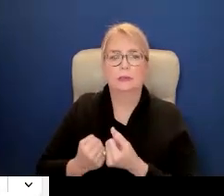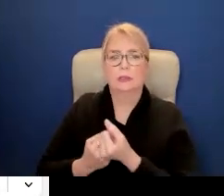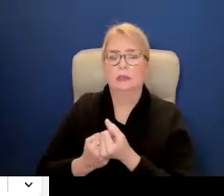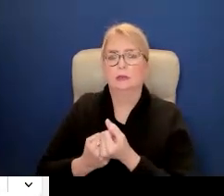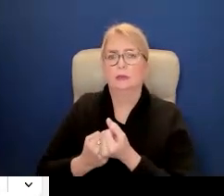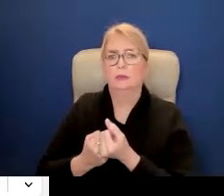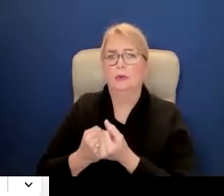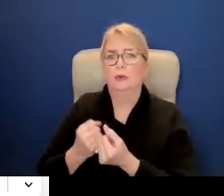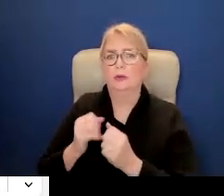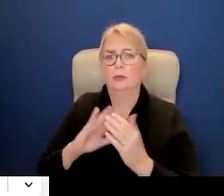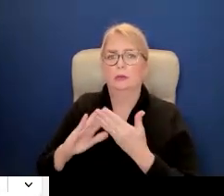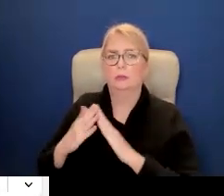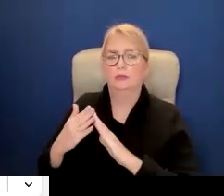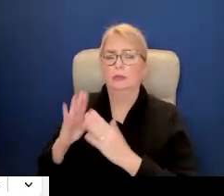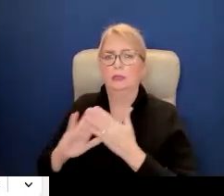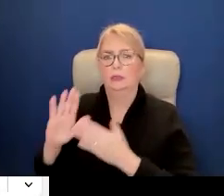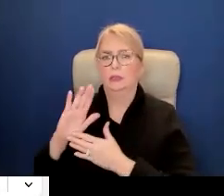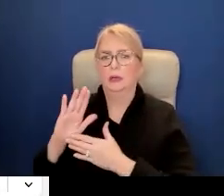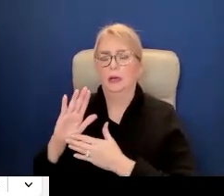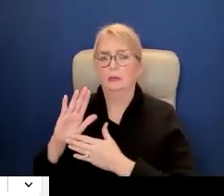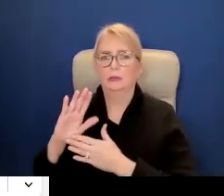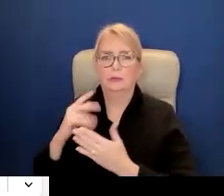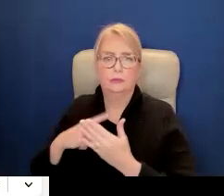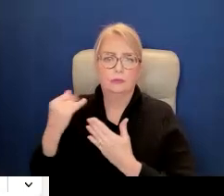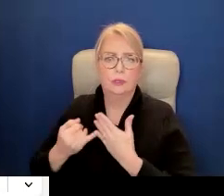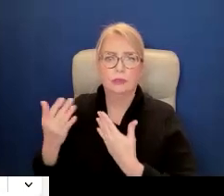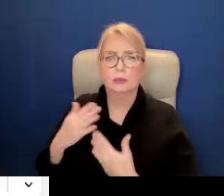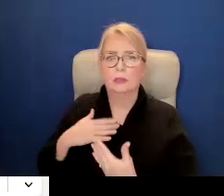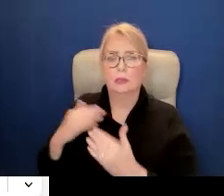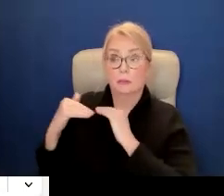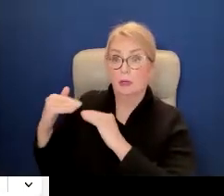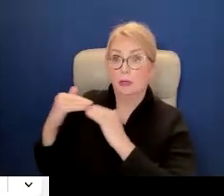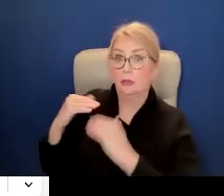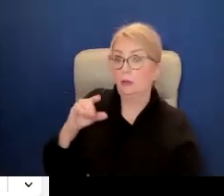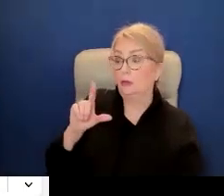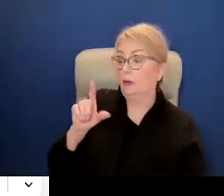And with me today is my colleague Lorena. Lorena, are you available to introduce yourself?